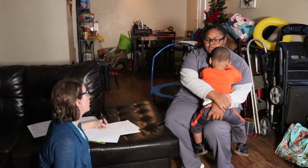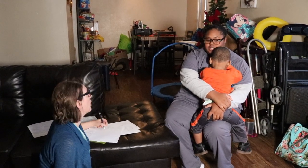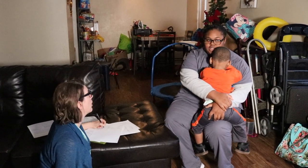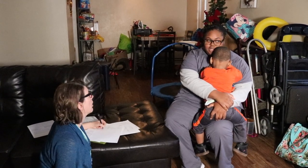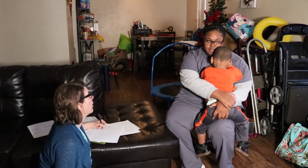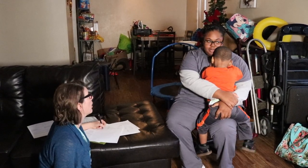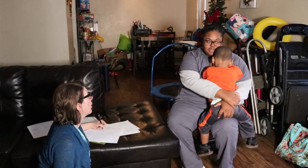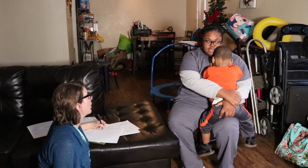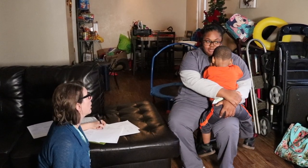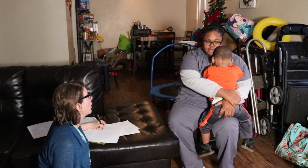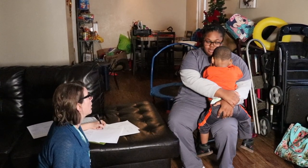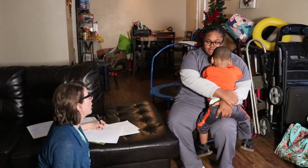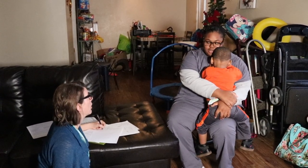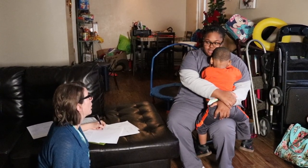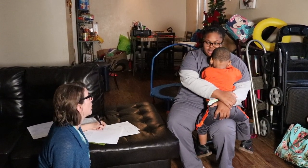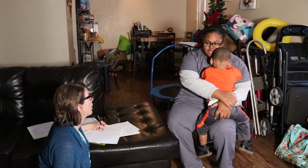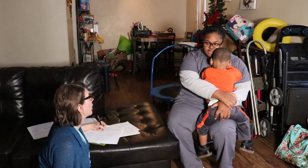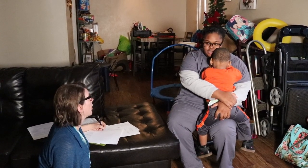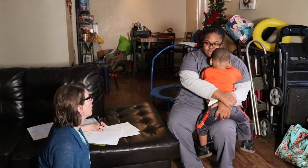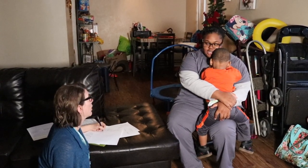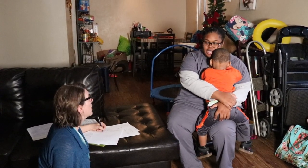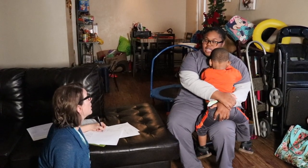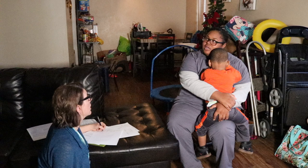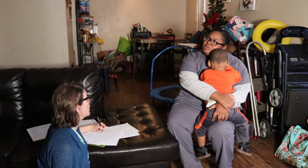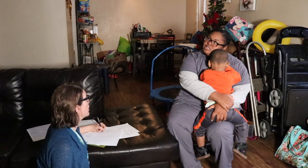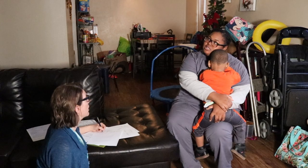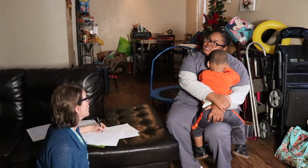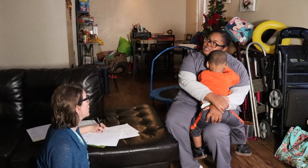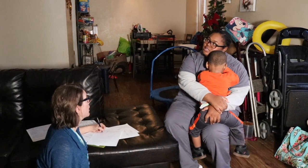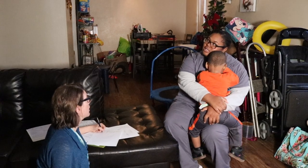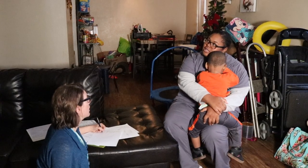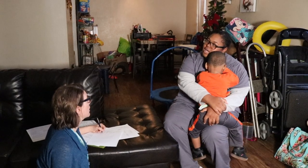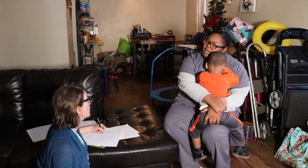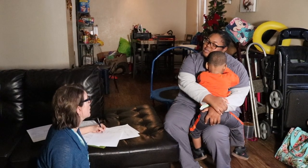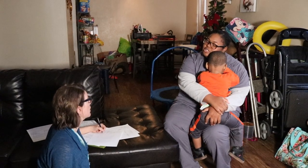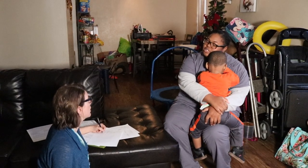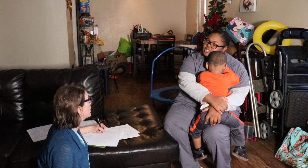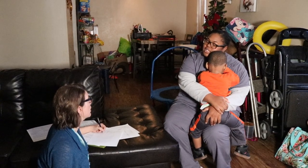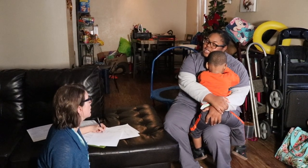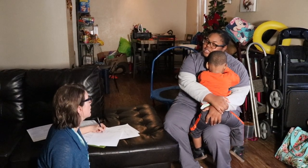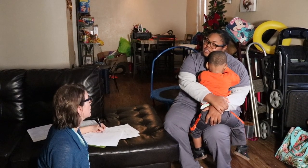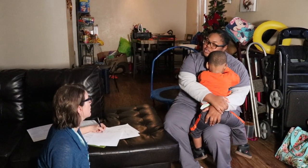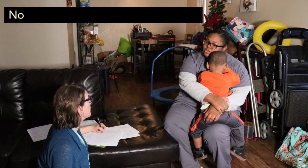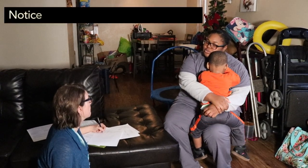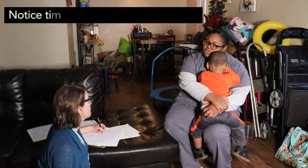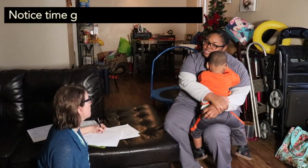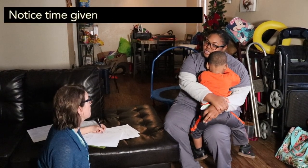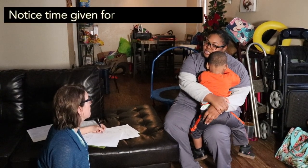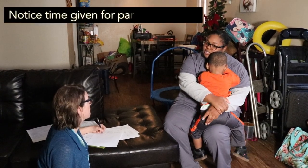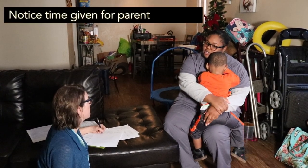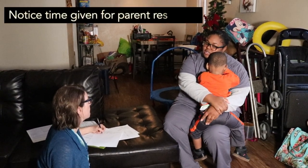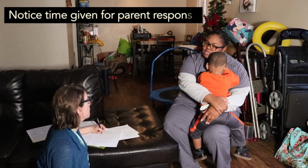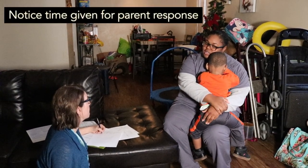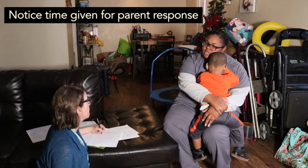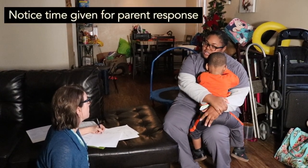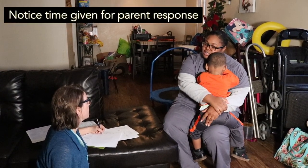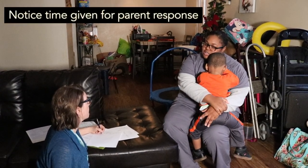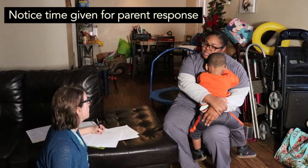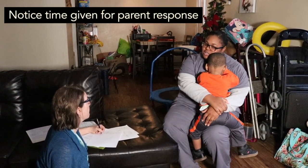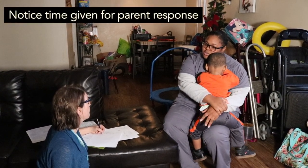I want to say maybe September...it was. I'm not sure because he had three.